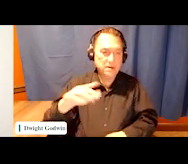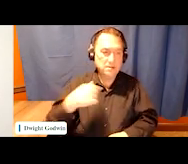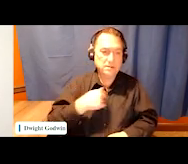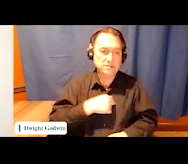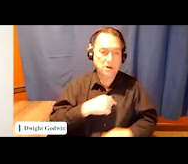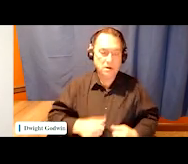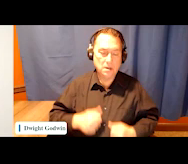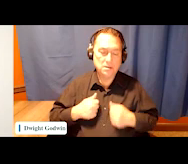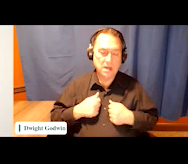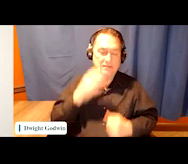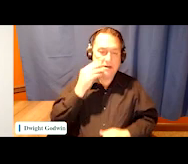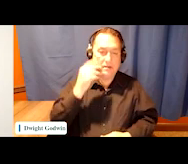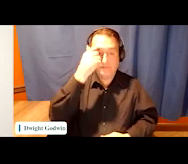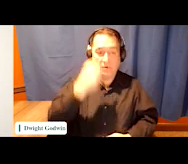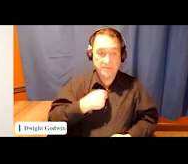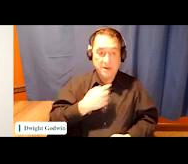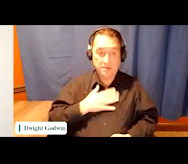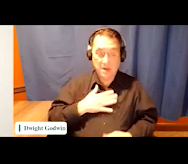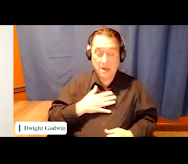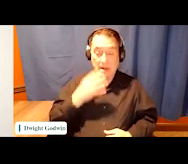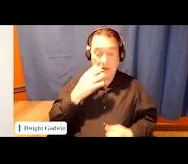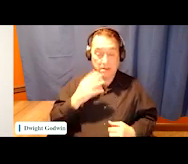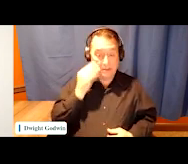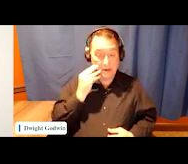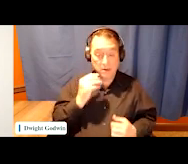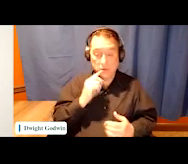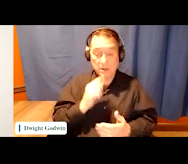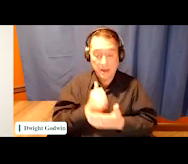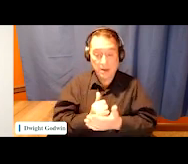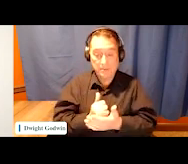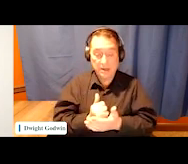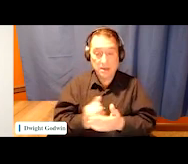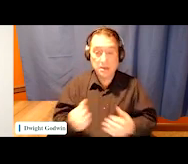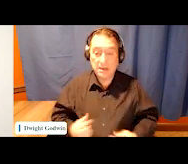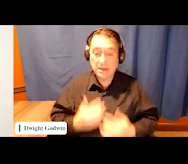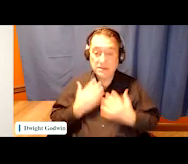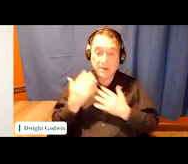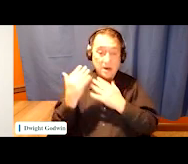And for me, my lived experience has helped me inspire hope and show that recovery is possible,